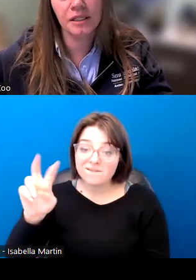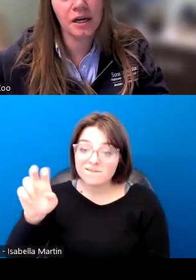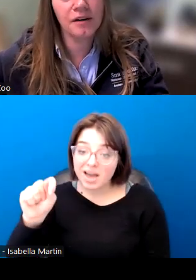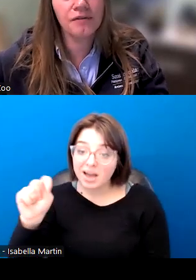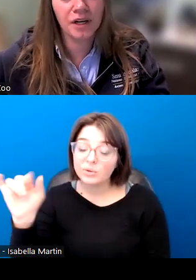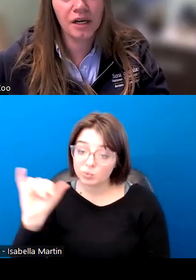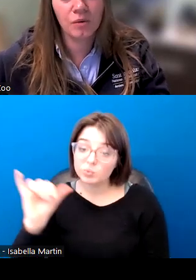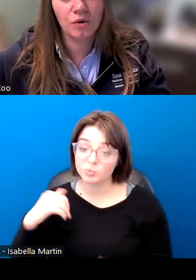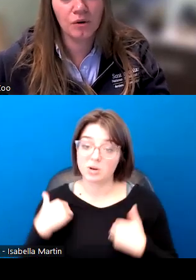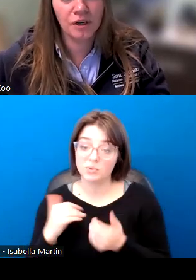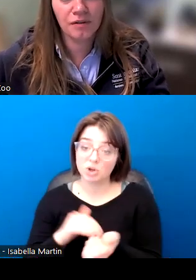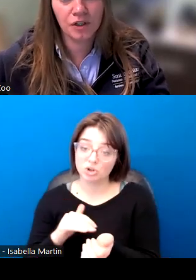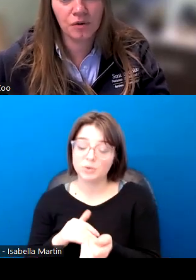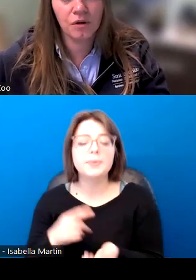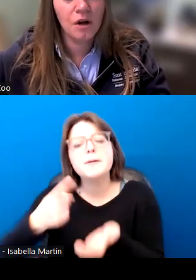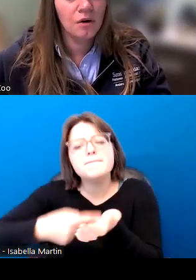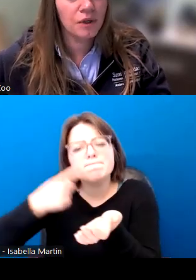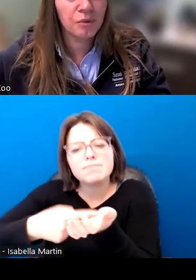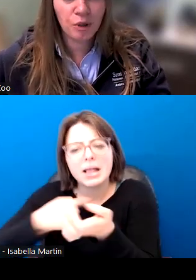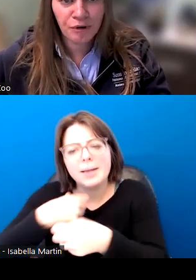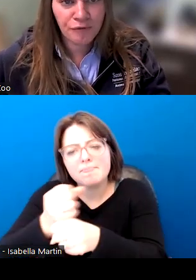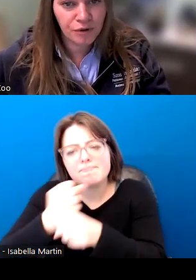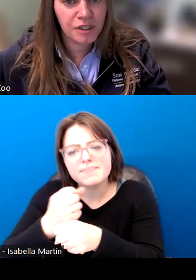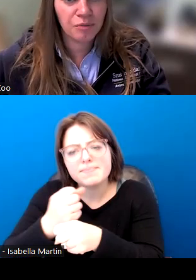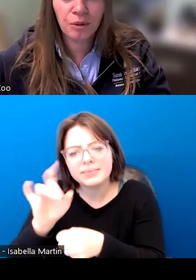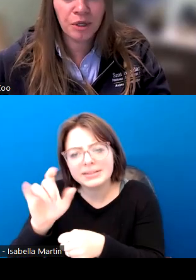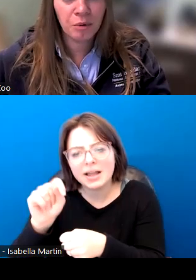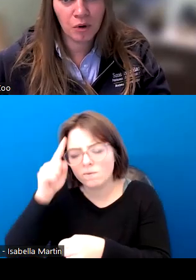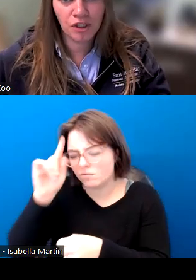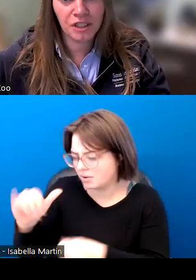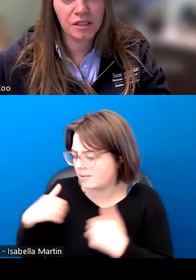a diet for an animal or an individual with the appropriate foods at the appropriate proportions